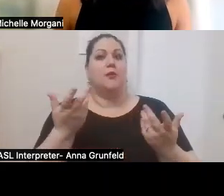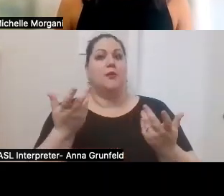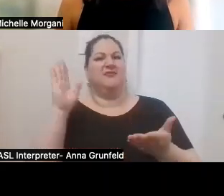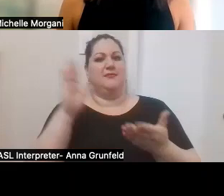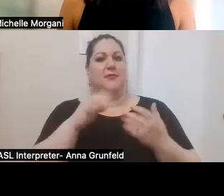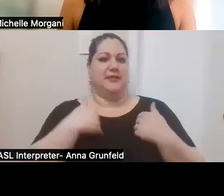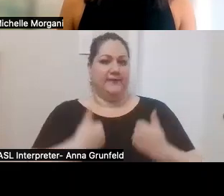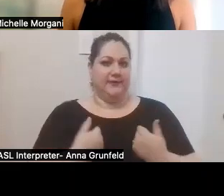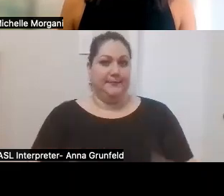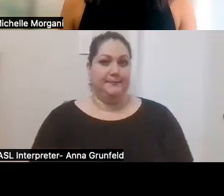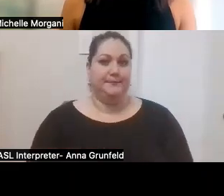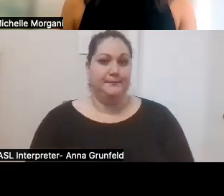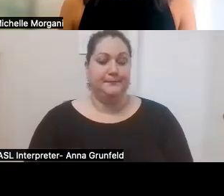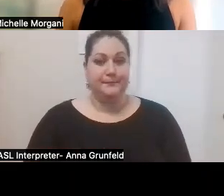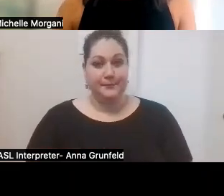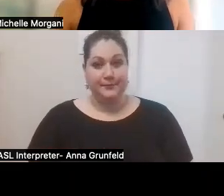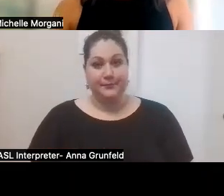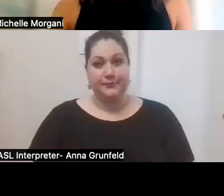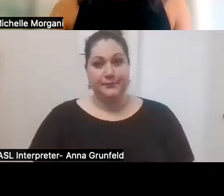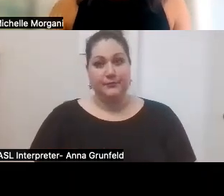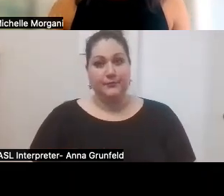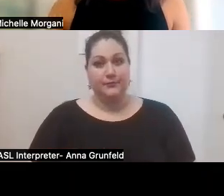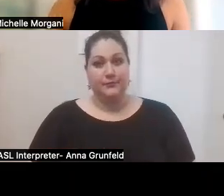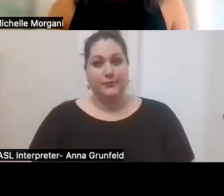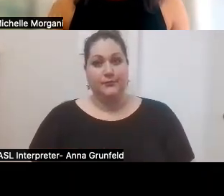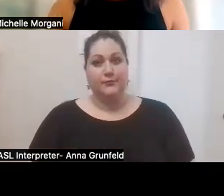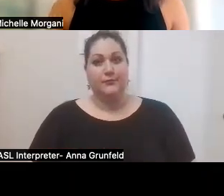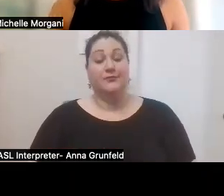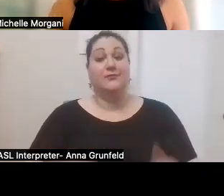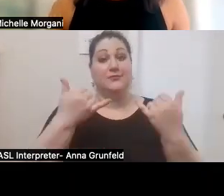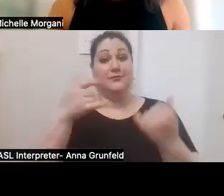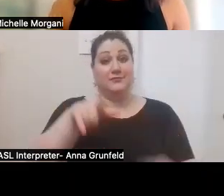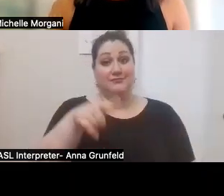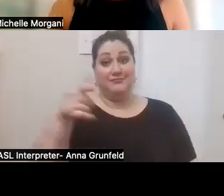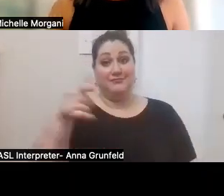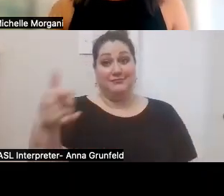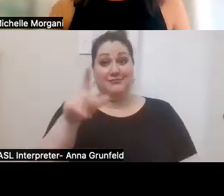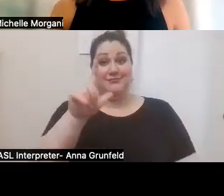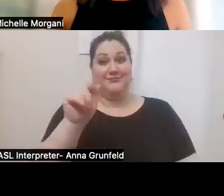Next slide I'm going to pass it back over to Lake for case study number four.